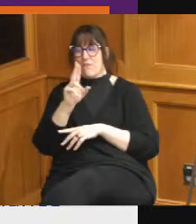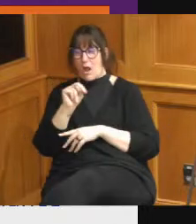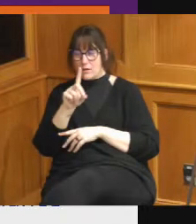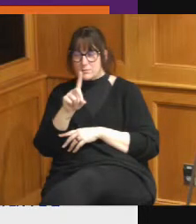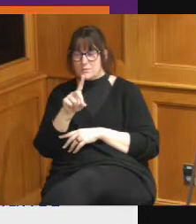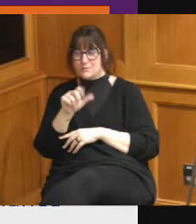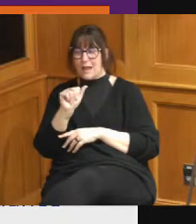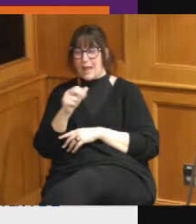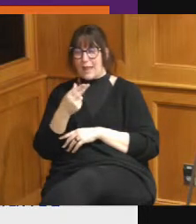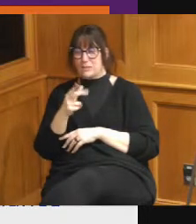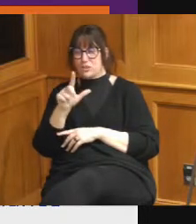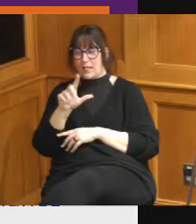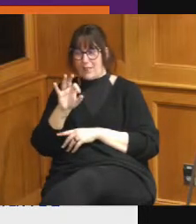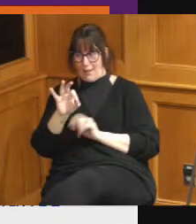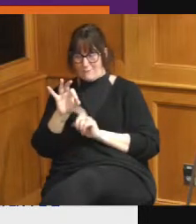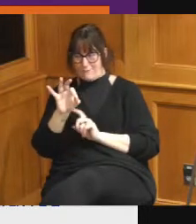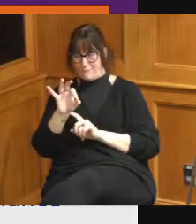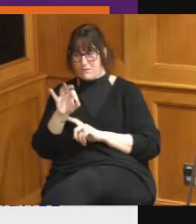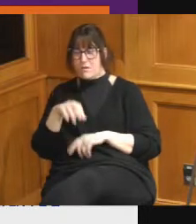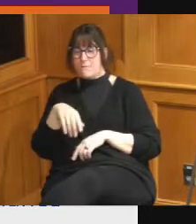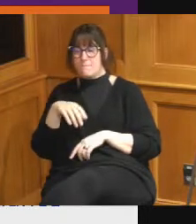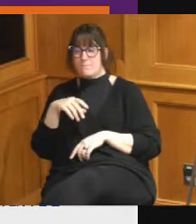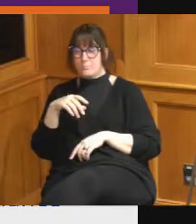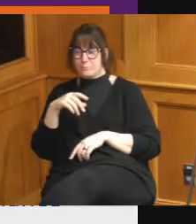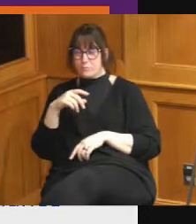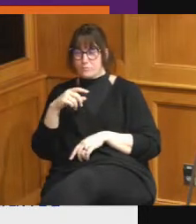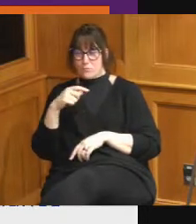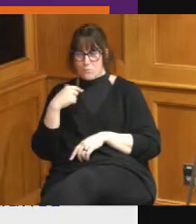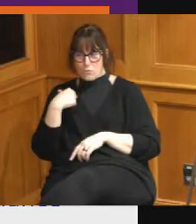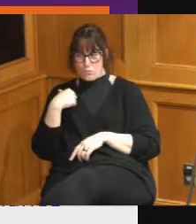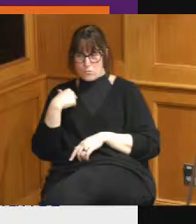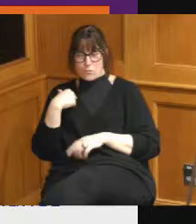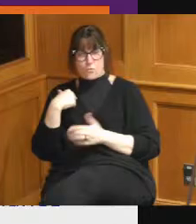a lot of you we we we all are at ribbon break ribbon cuttings groundbreakings together a lot